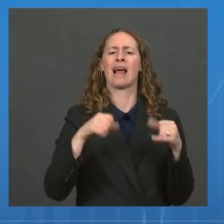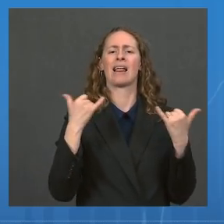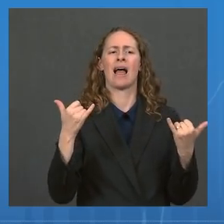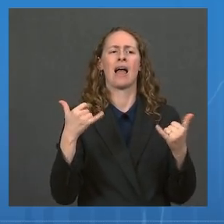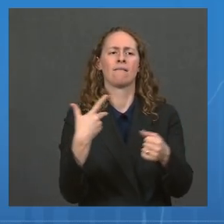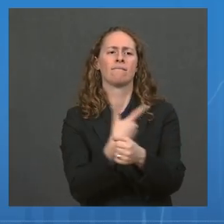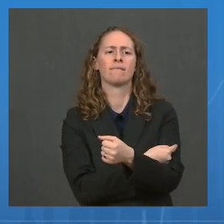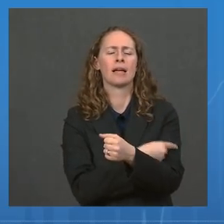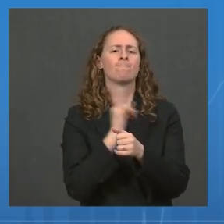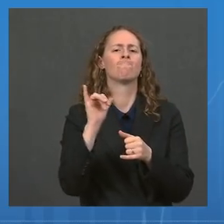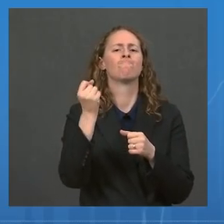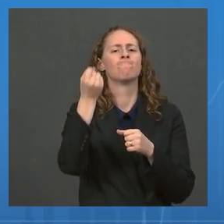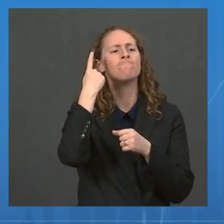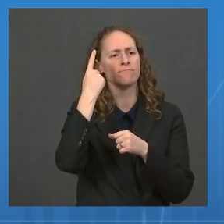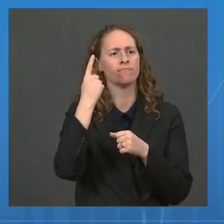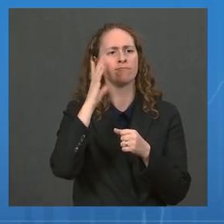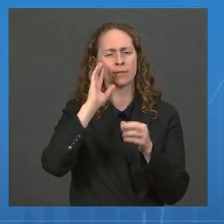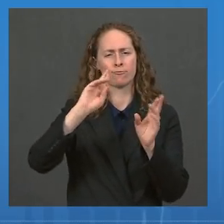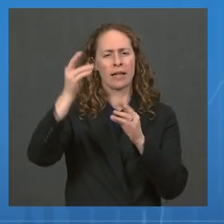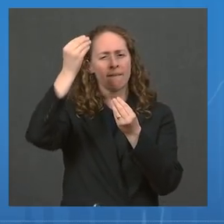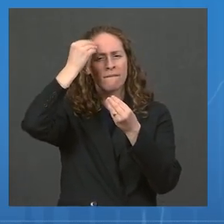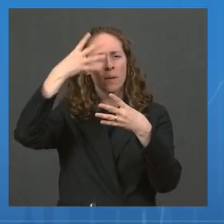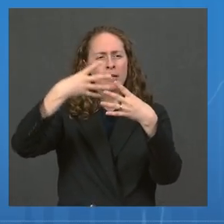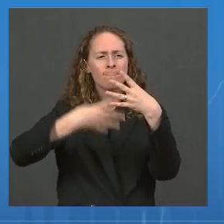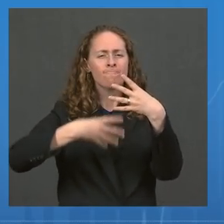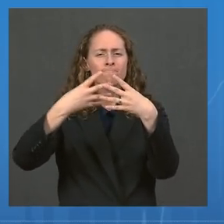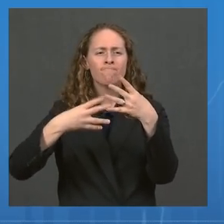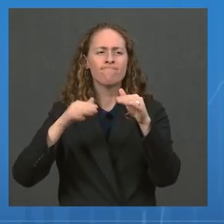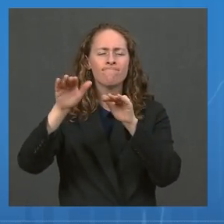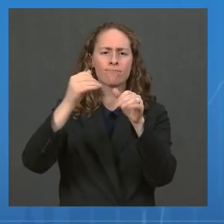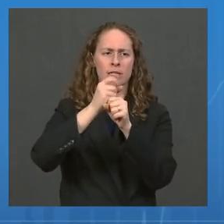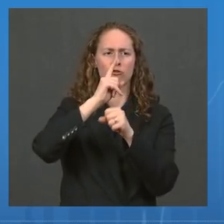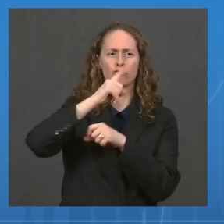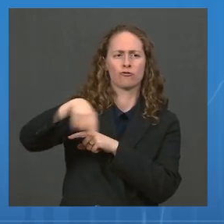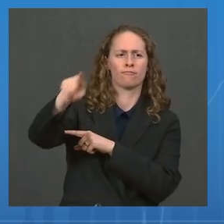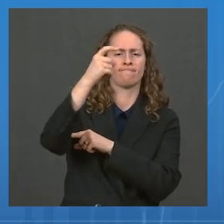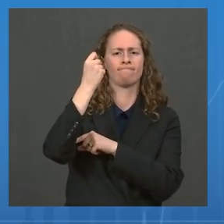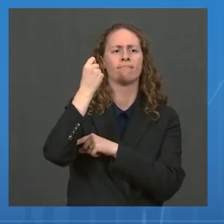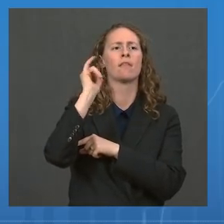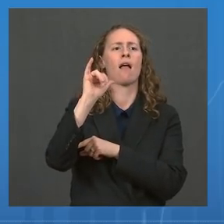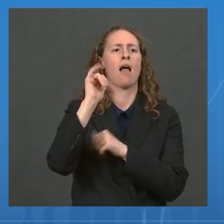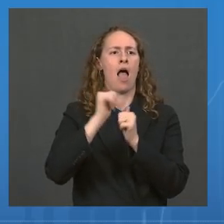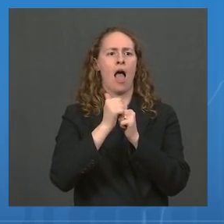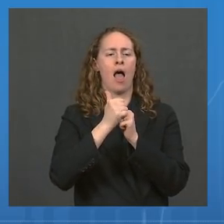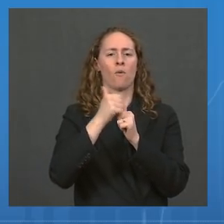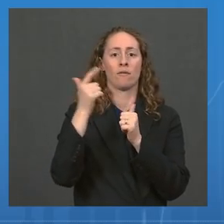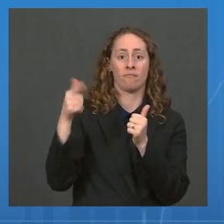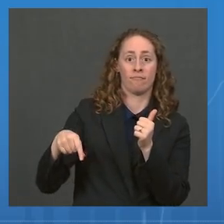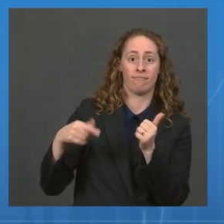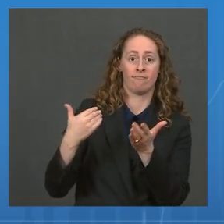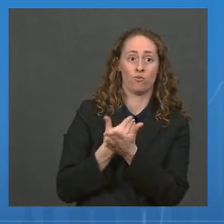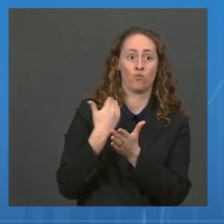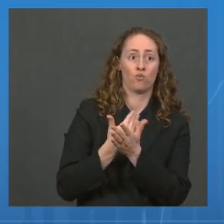through a variety of means to make sure people know how to put these recommendations into effect. Mr. Zients: Next question.